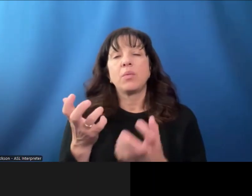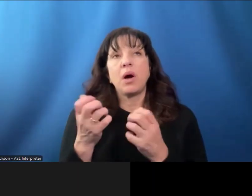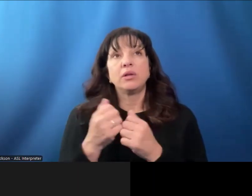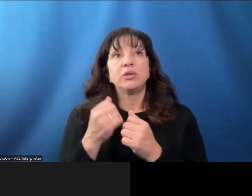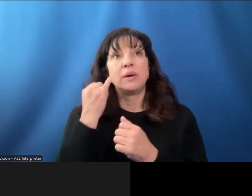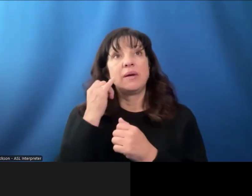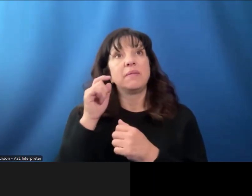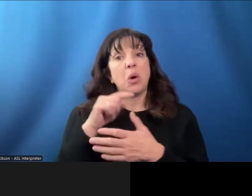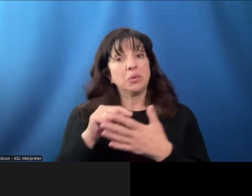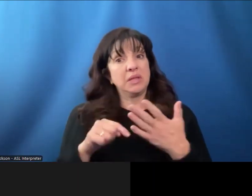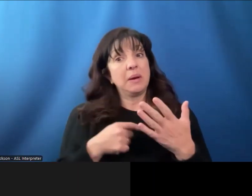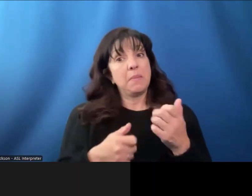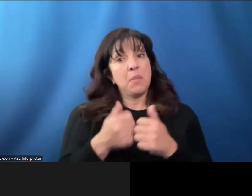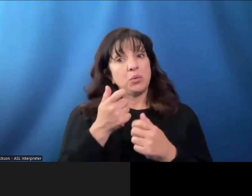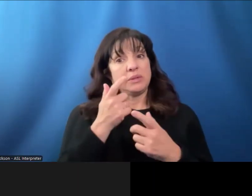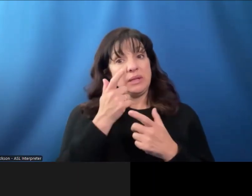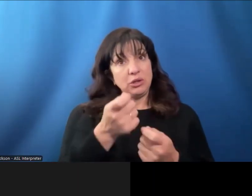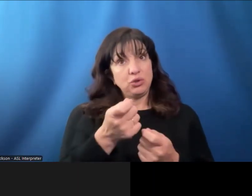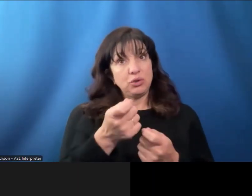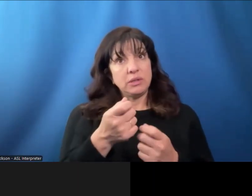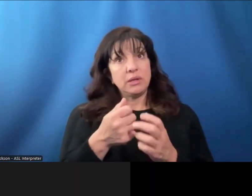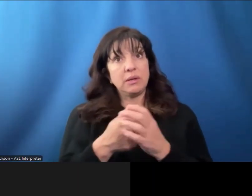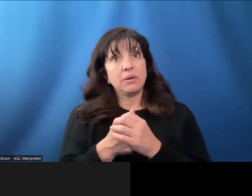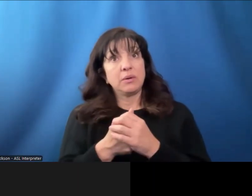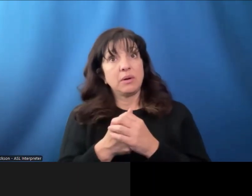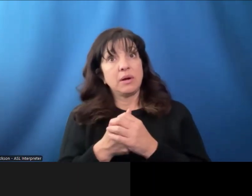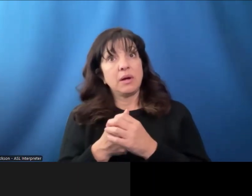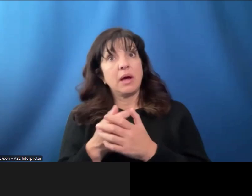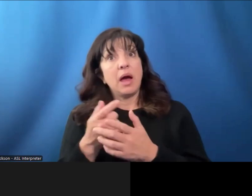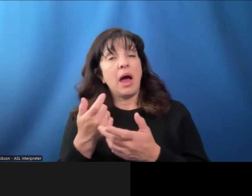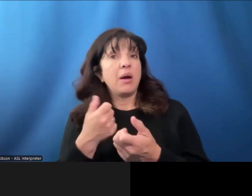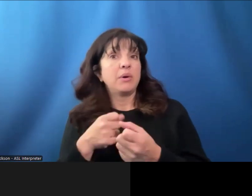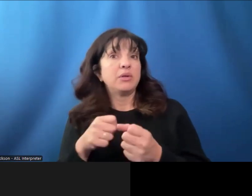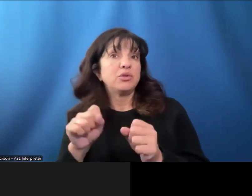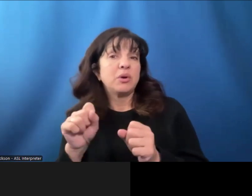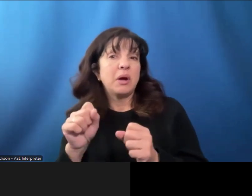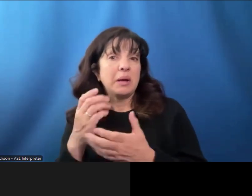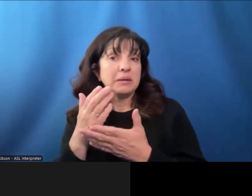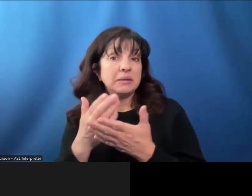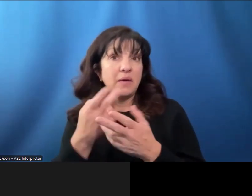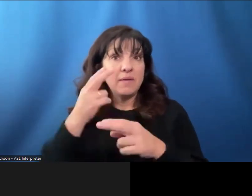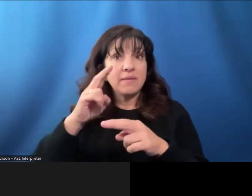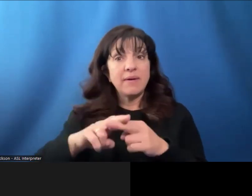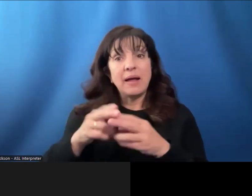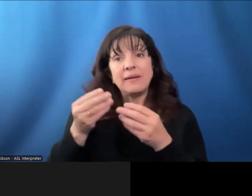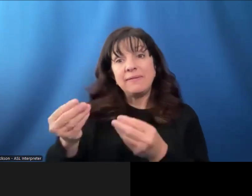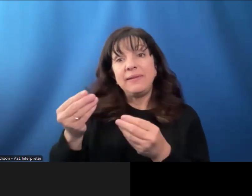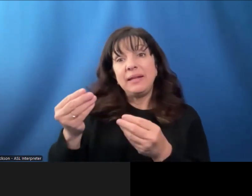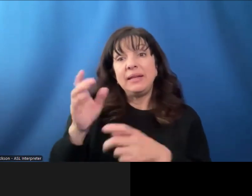were the things that he's the most interested in, I would try, like, there's some of those fun like feeding songs of like, you